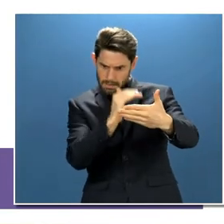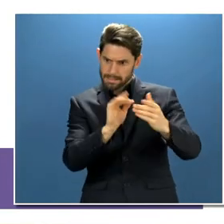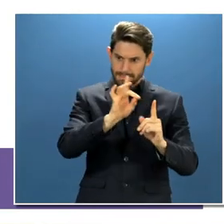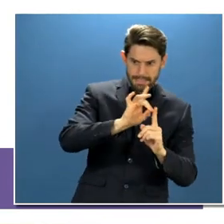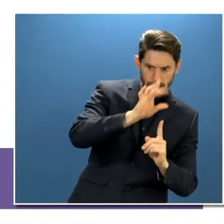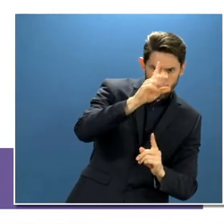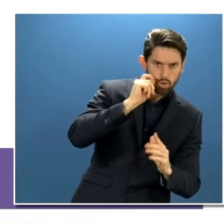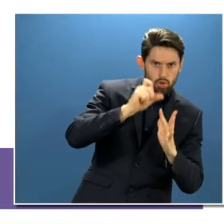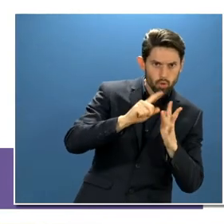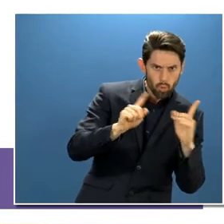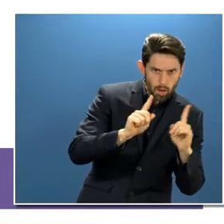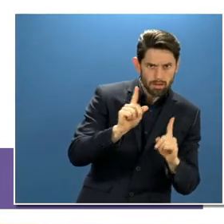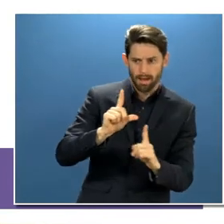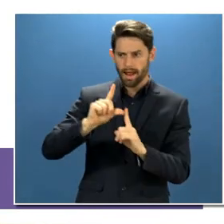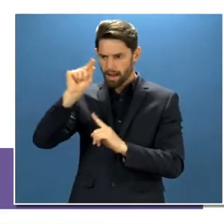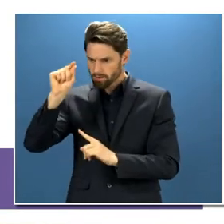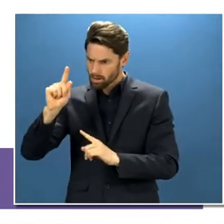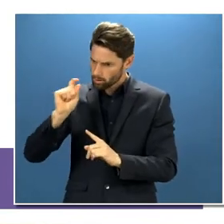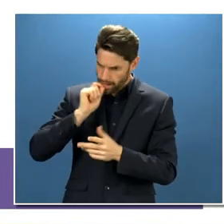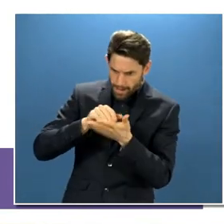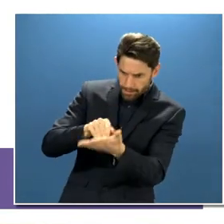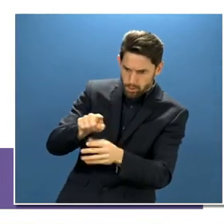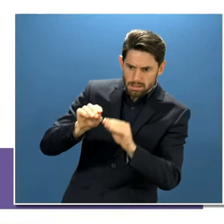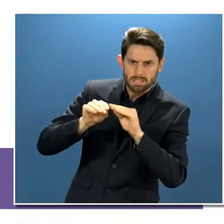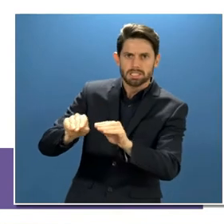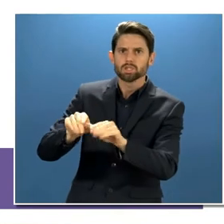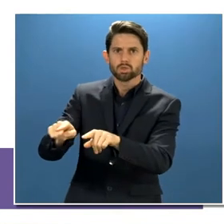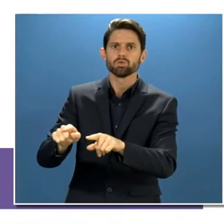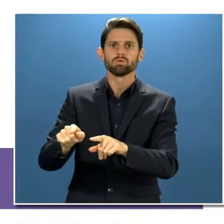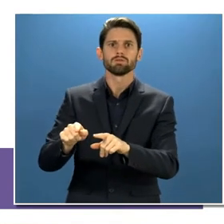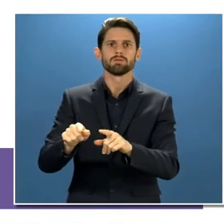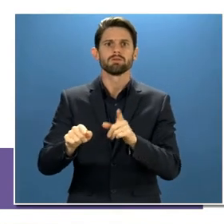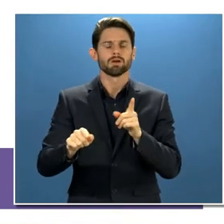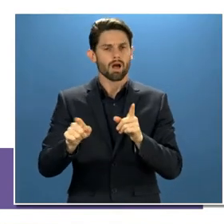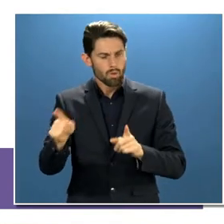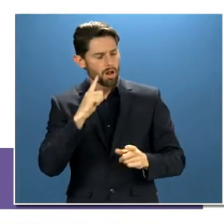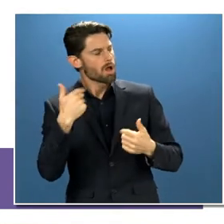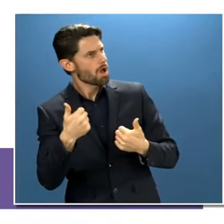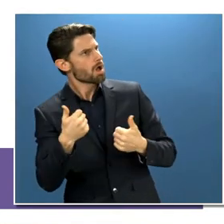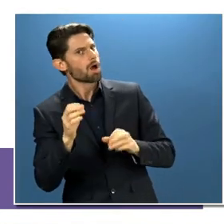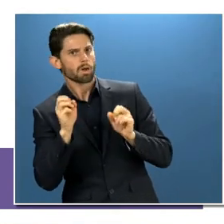about this, how we are going to do that, and see how you feel?" And they will be, "All right, cool", you know.